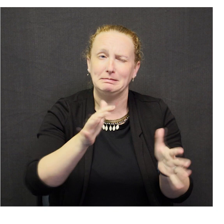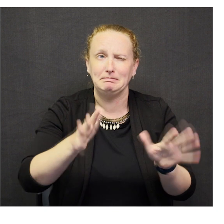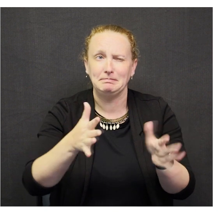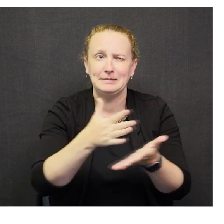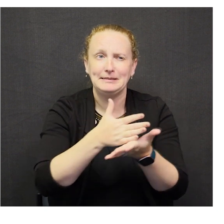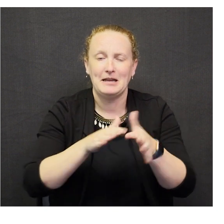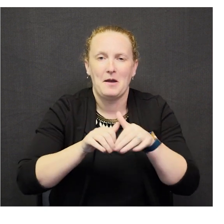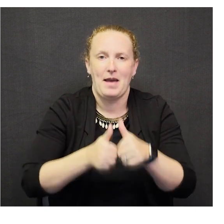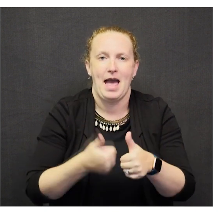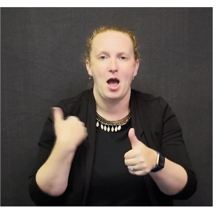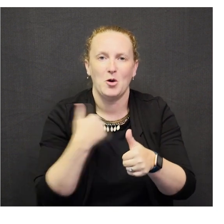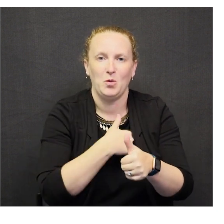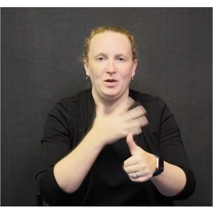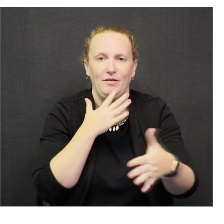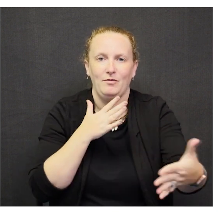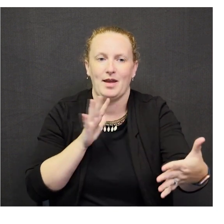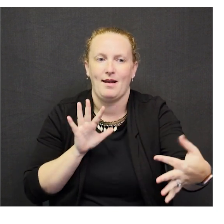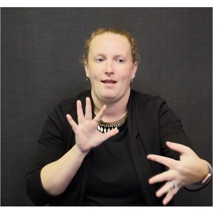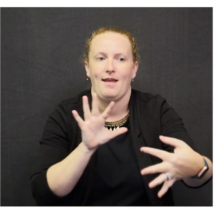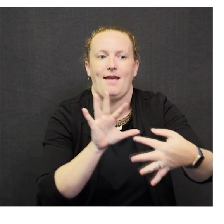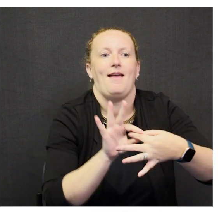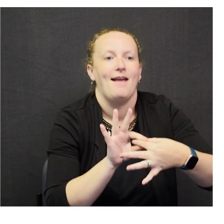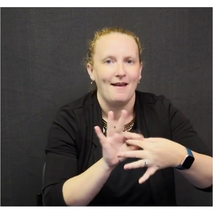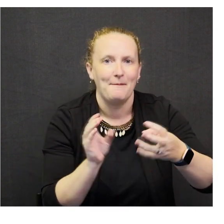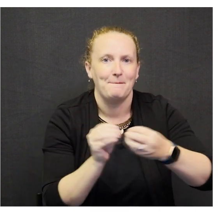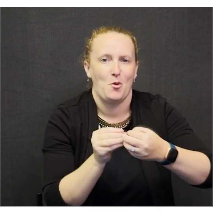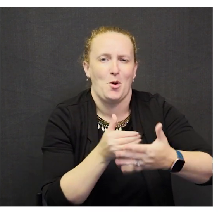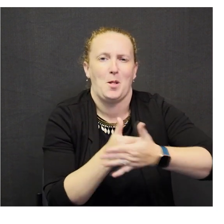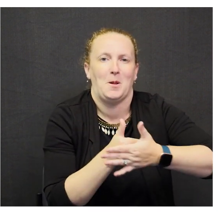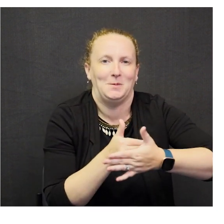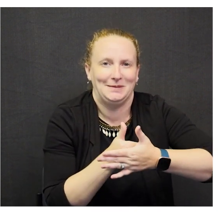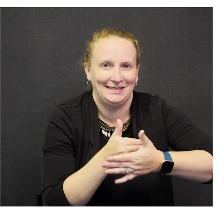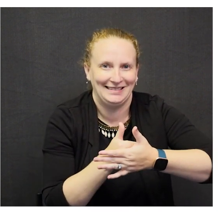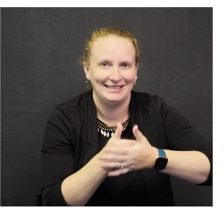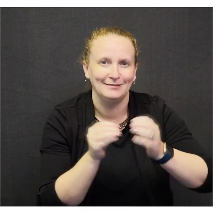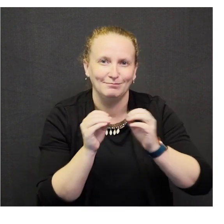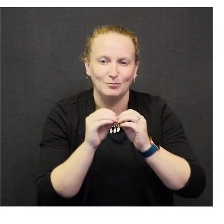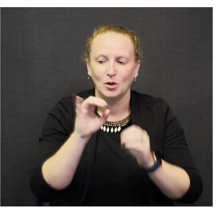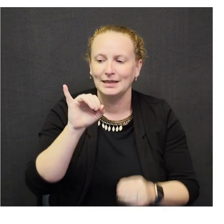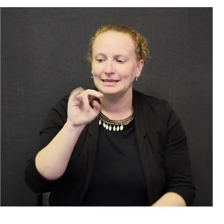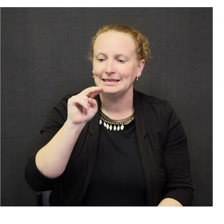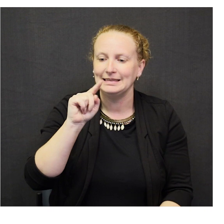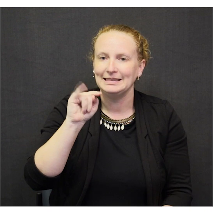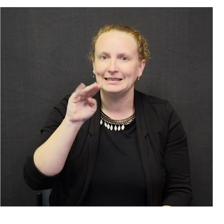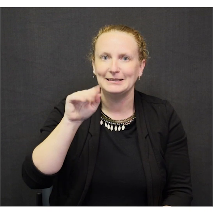bringing us into each other's home and making us see each other in a more human way and